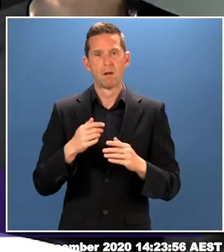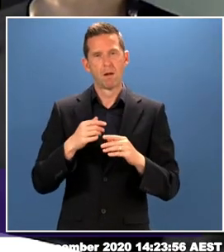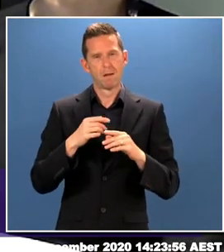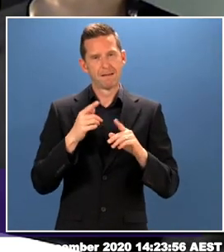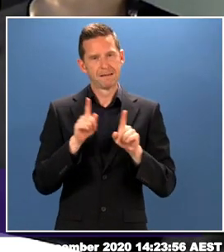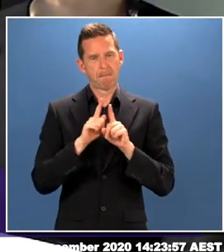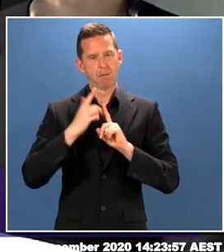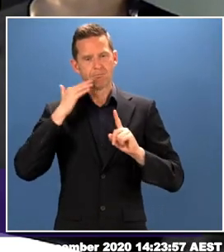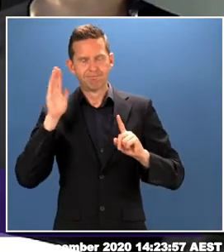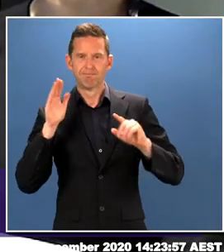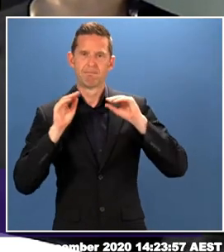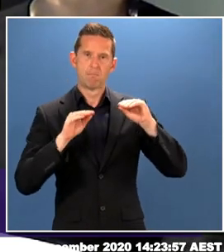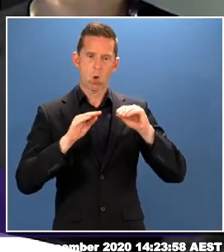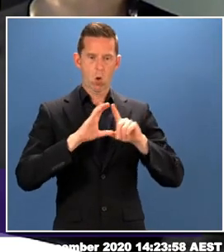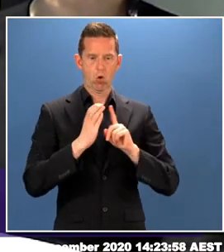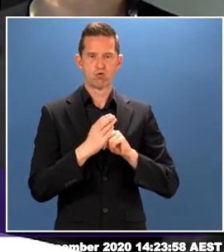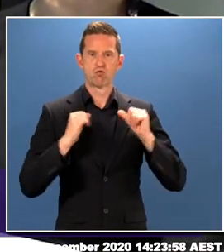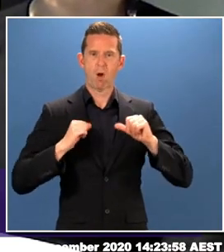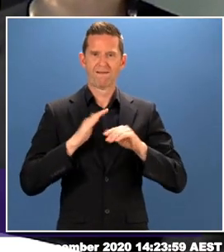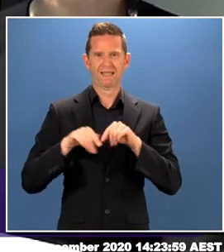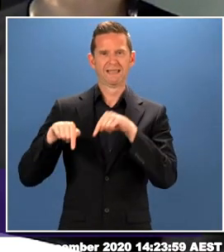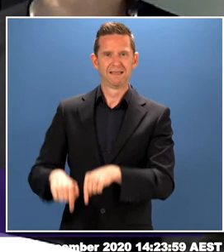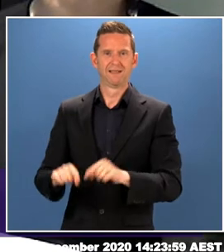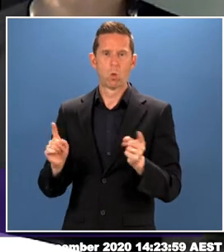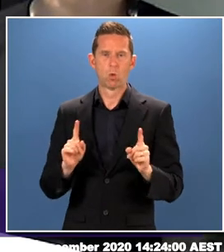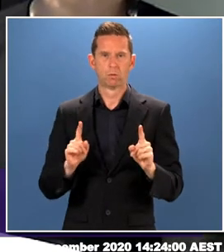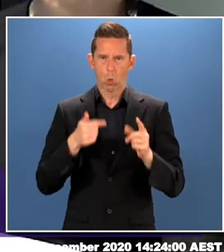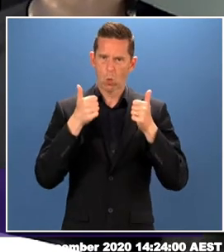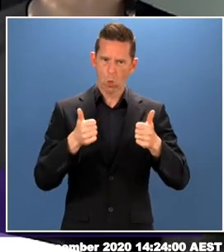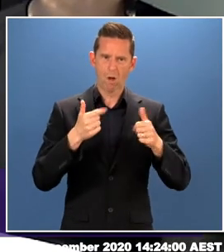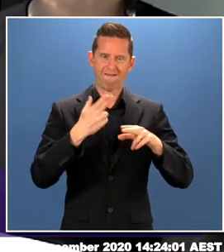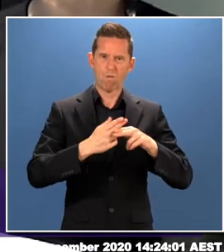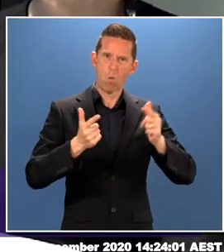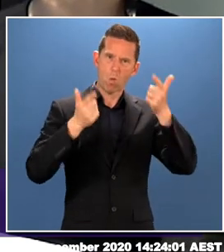sit around that for employers, around making employment